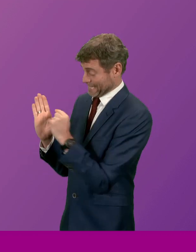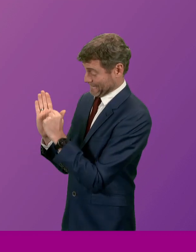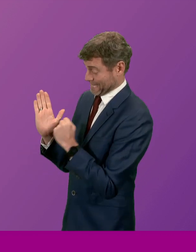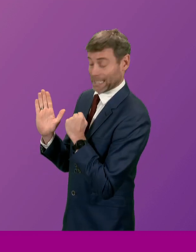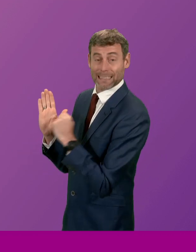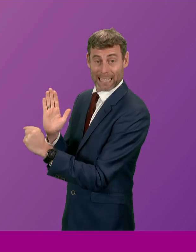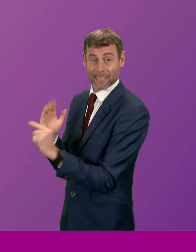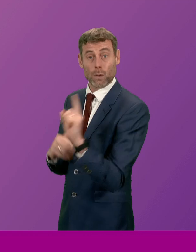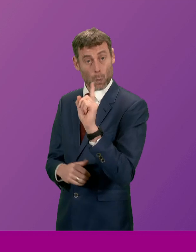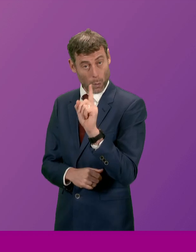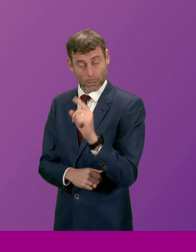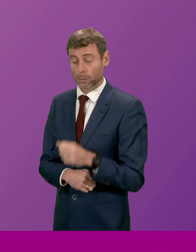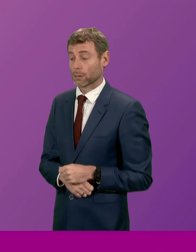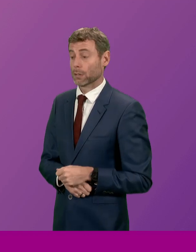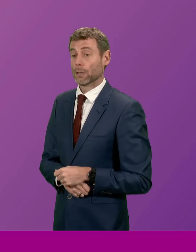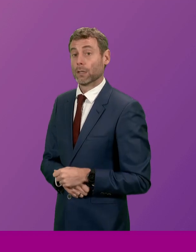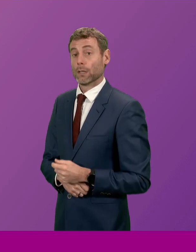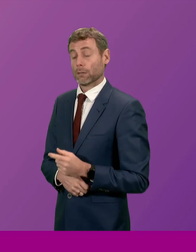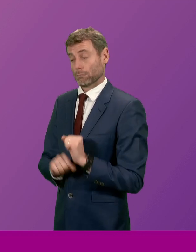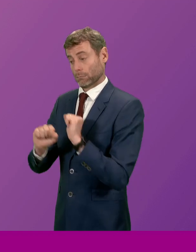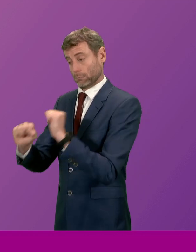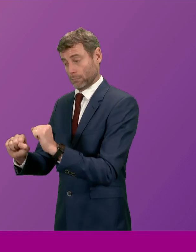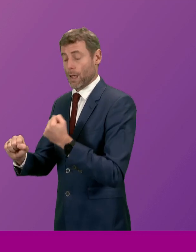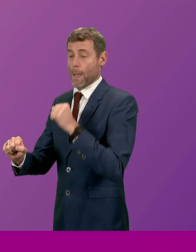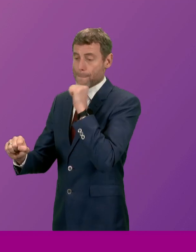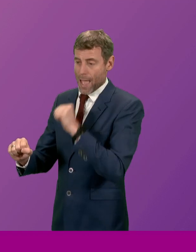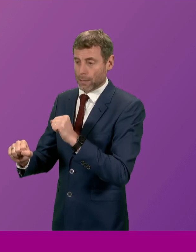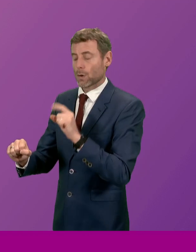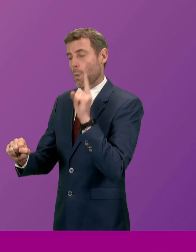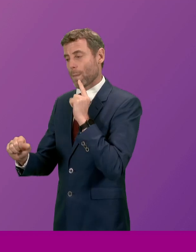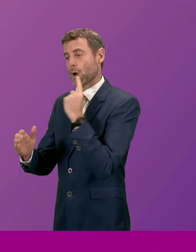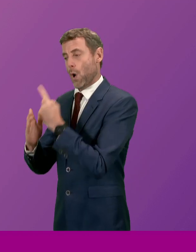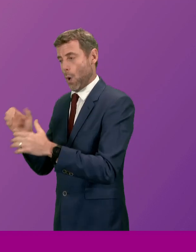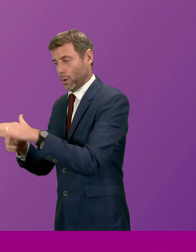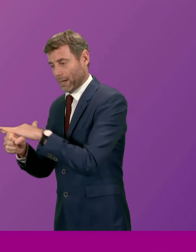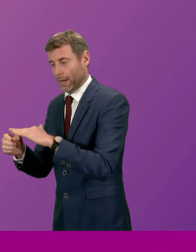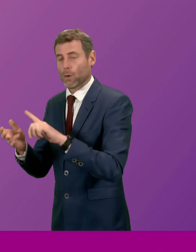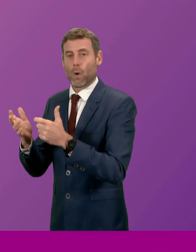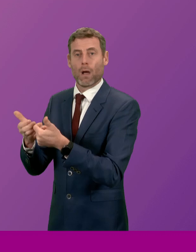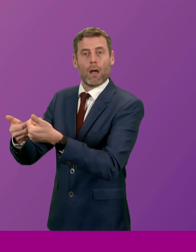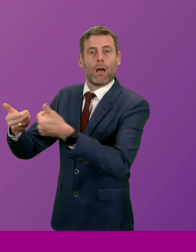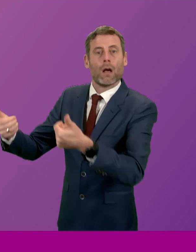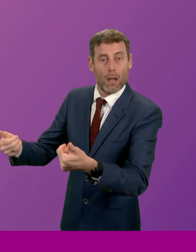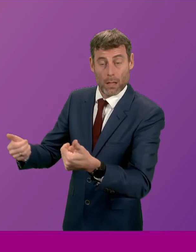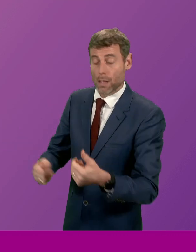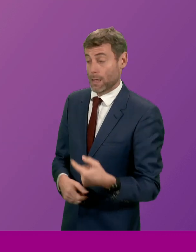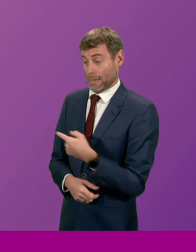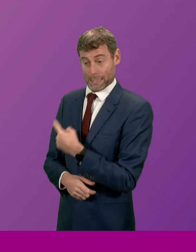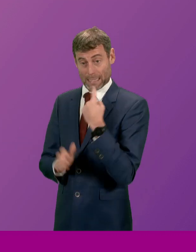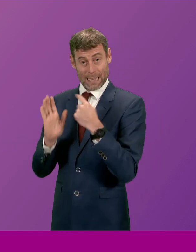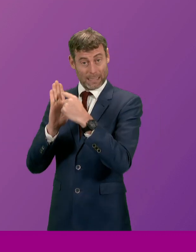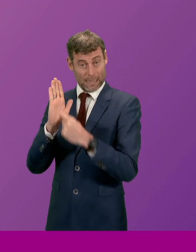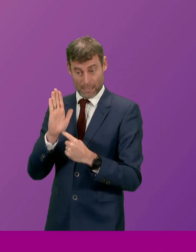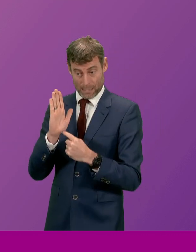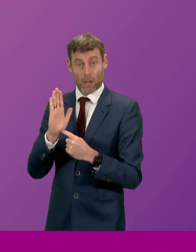be single or separate sex facilities and for those rights to be put into practice and into place. I